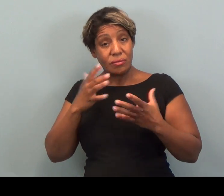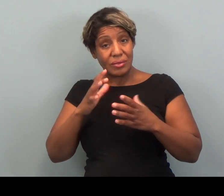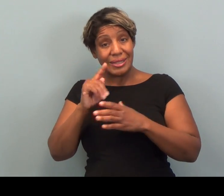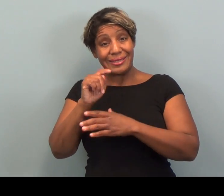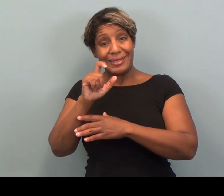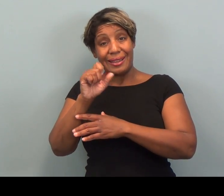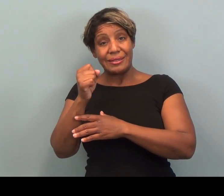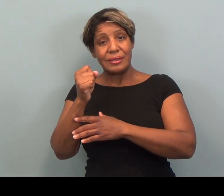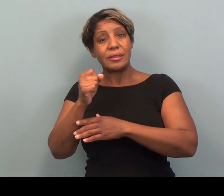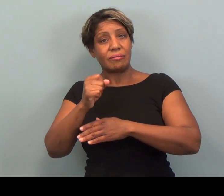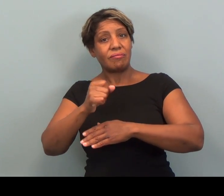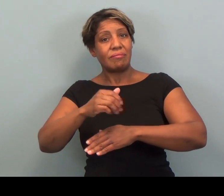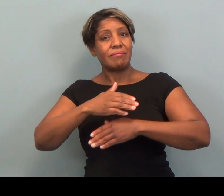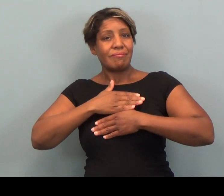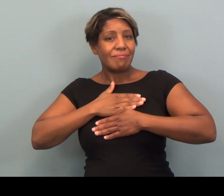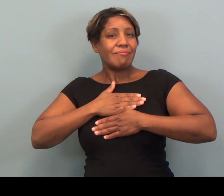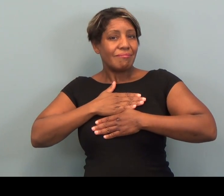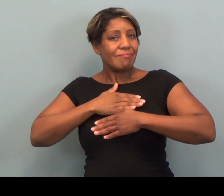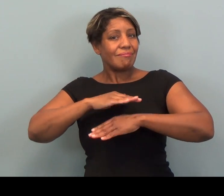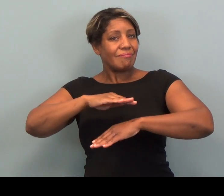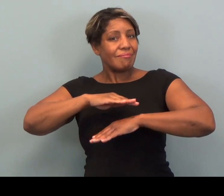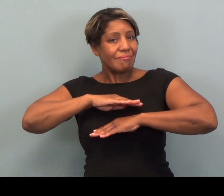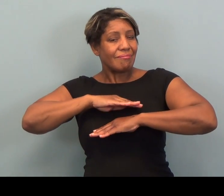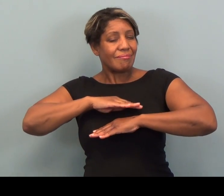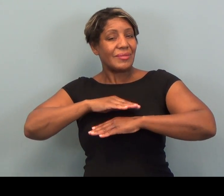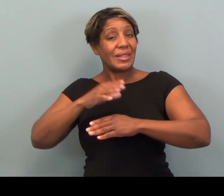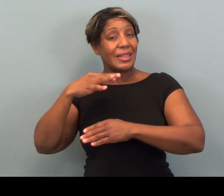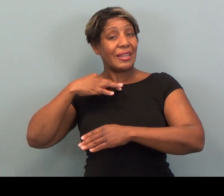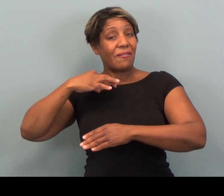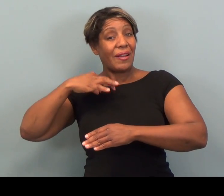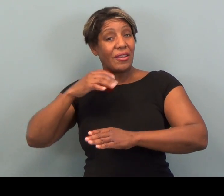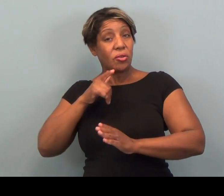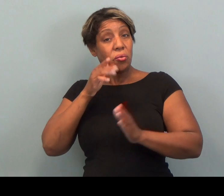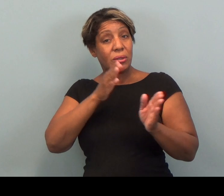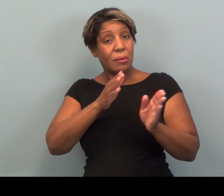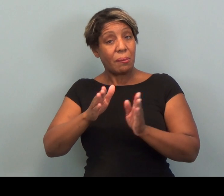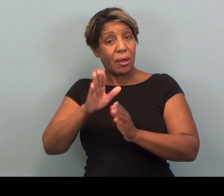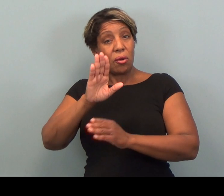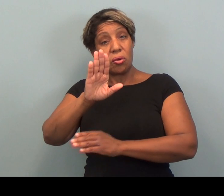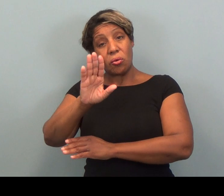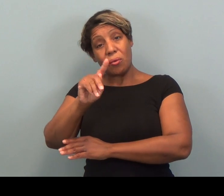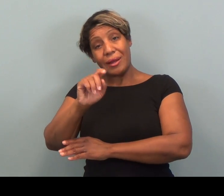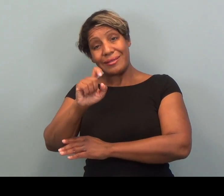you can be assured that the volunteer who is preparing your taxes